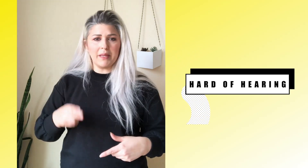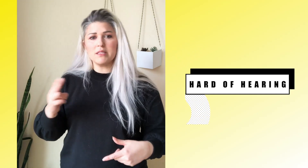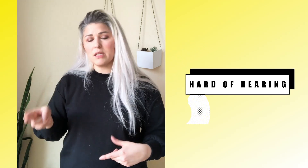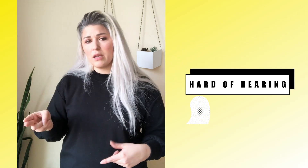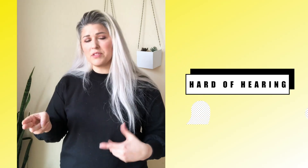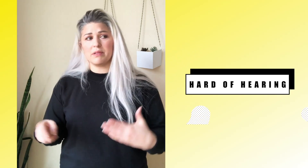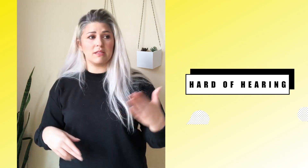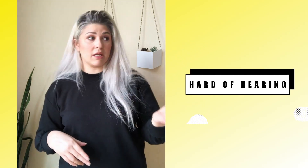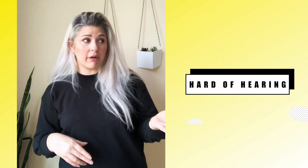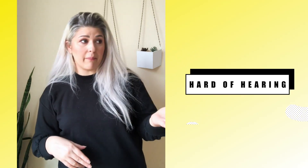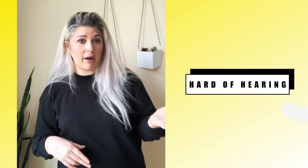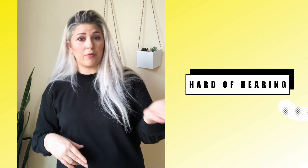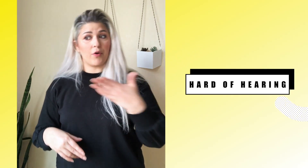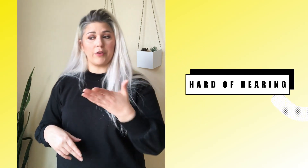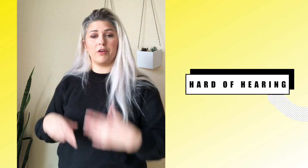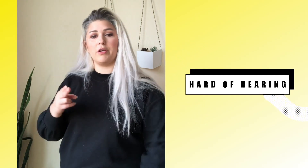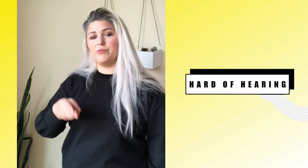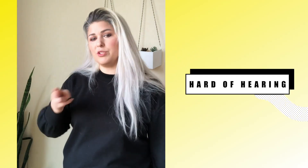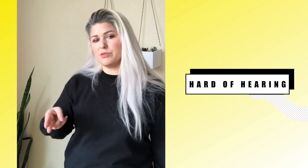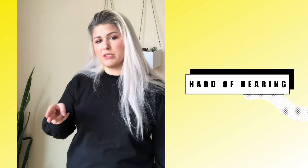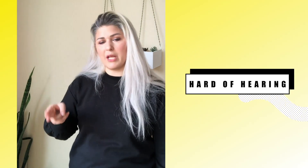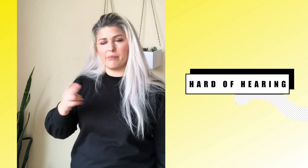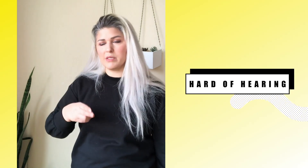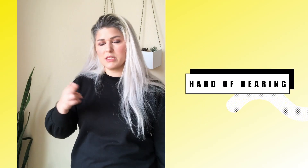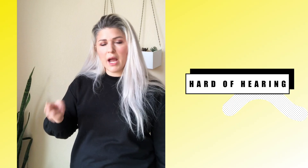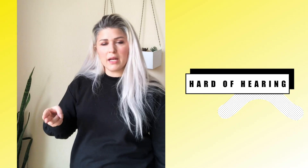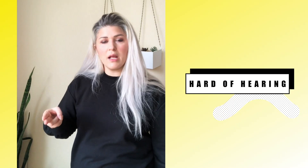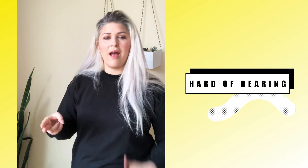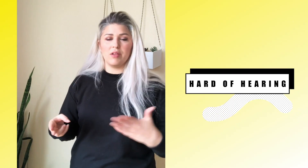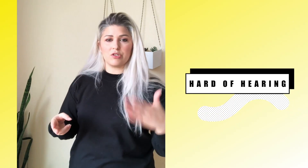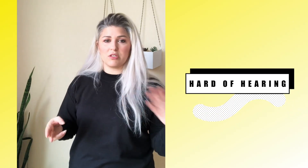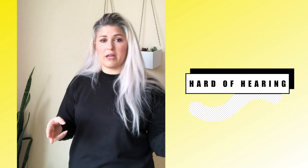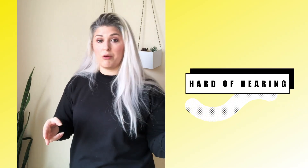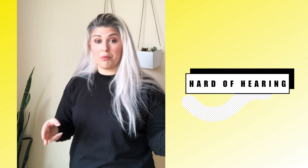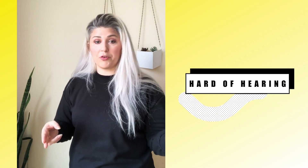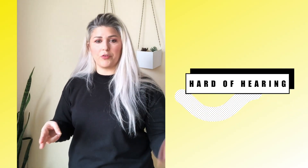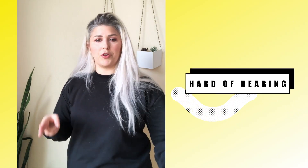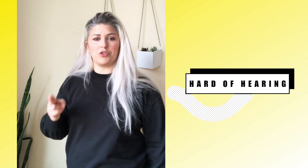It means if somebody's hearing impaired or hard of hearing, you would use the same sign unless there's a sign they would prefer for you to